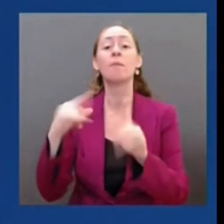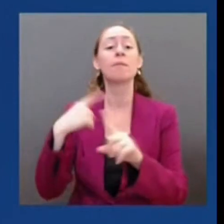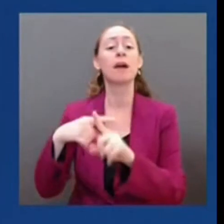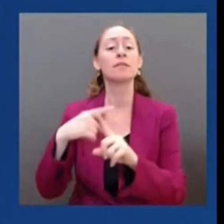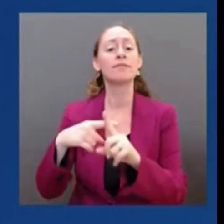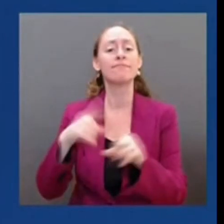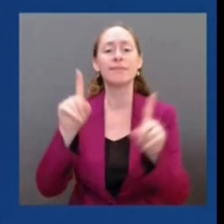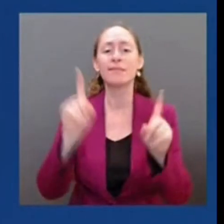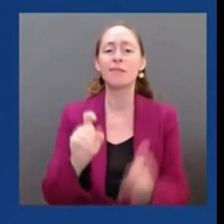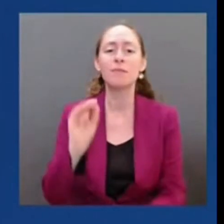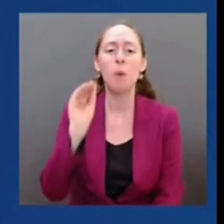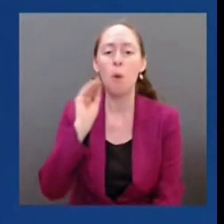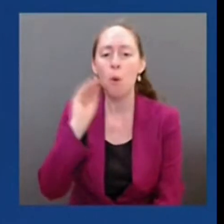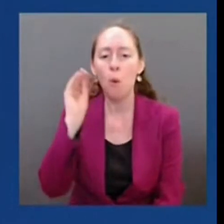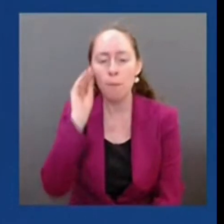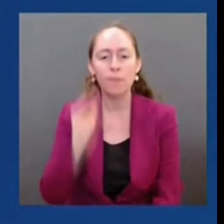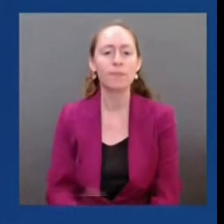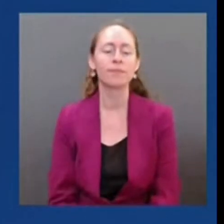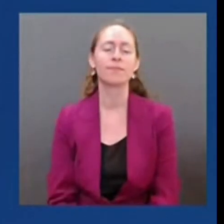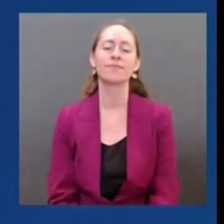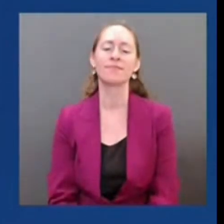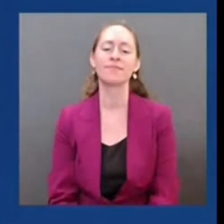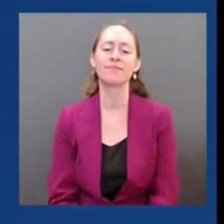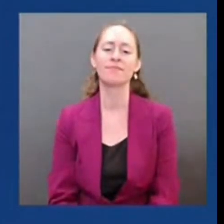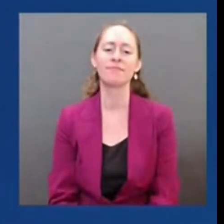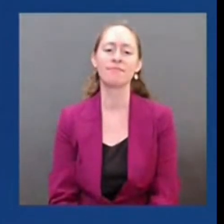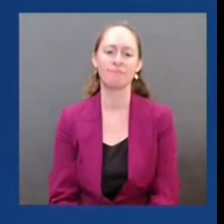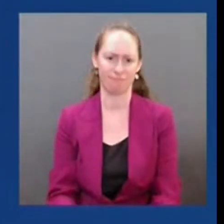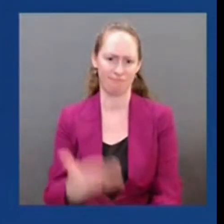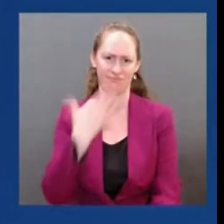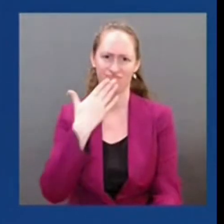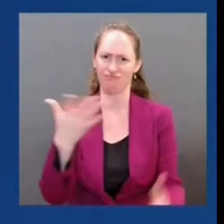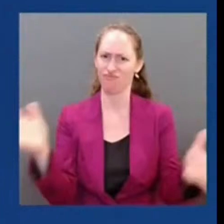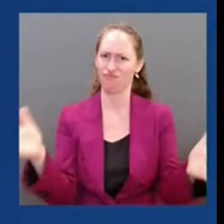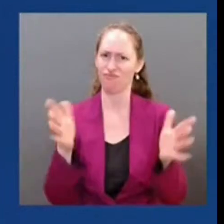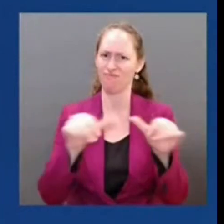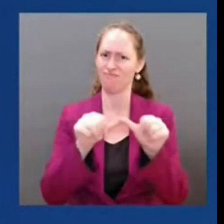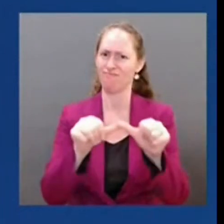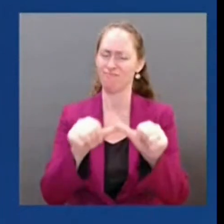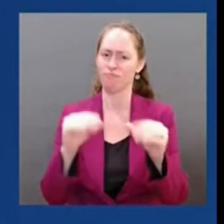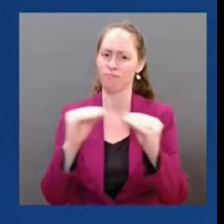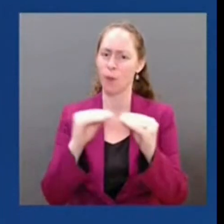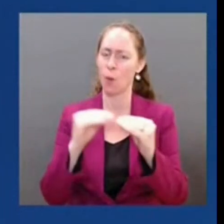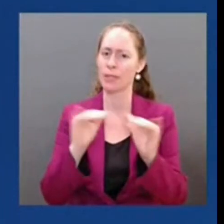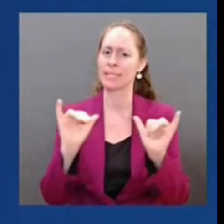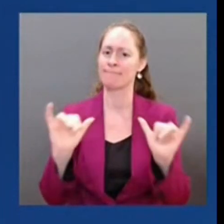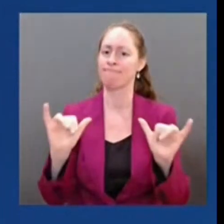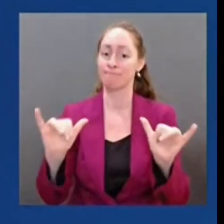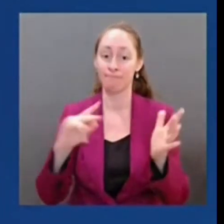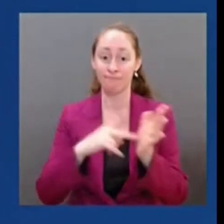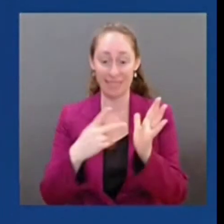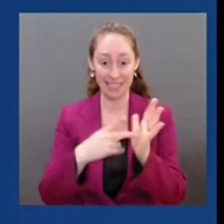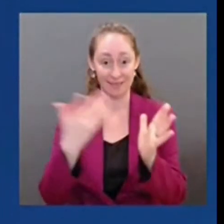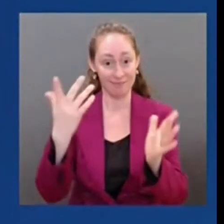BUT WE KNOW THAT MANY ARE BEING